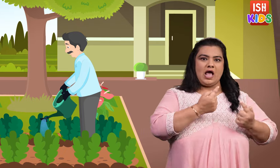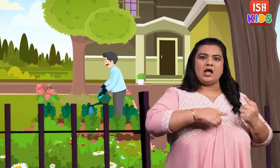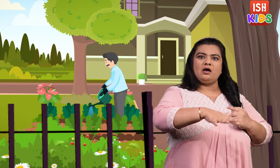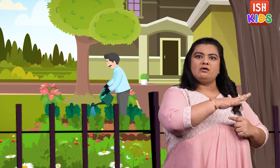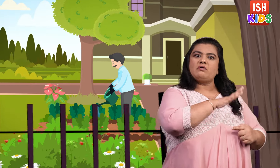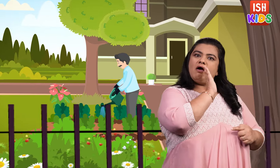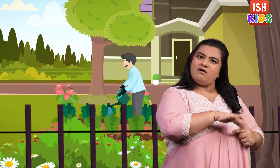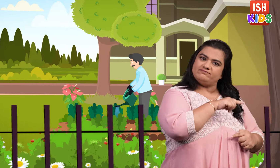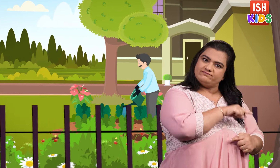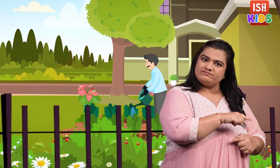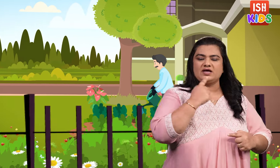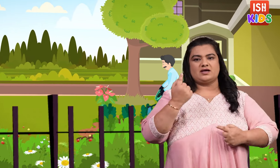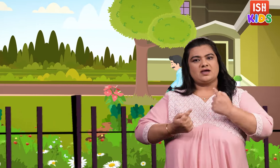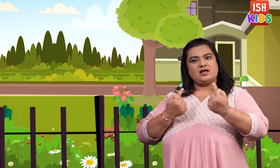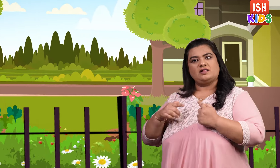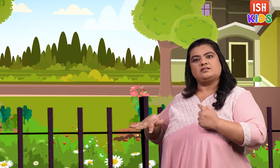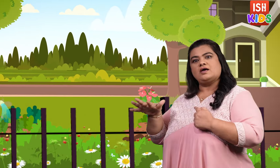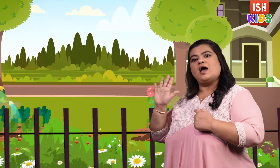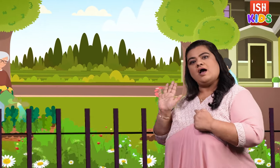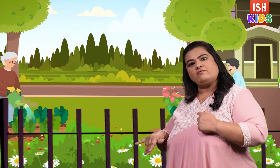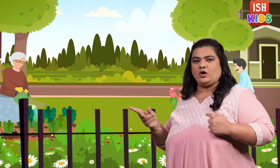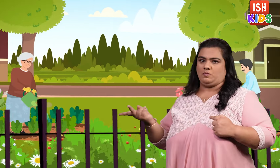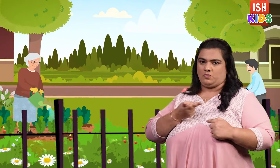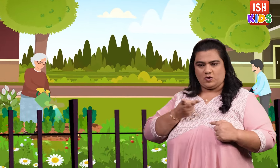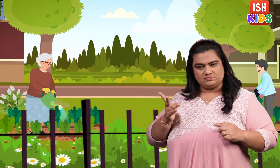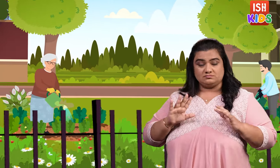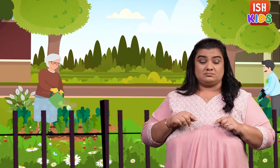Both of them had a garden outside their house.